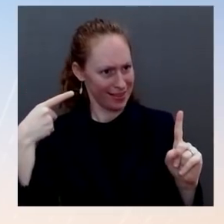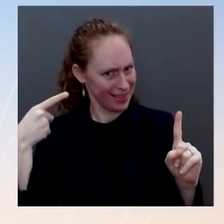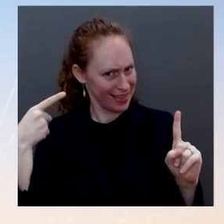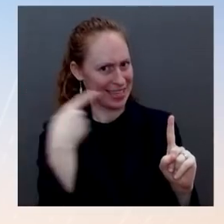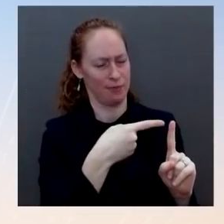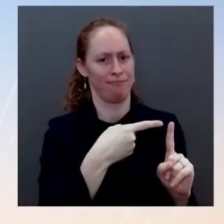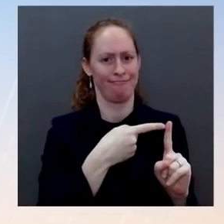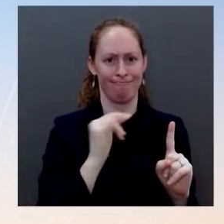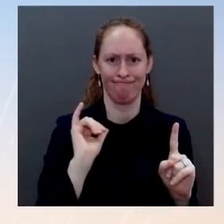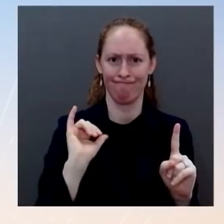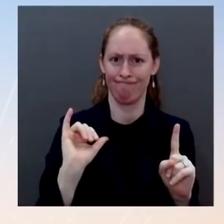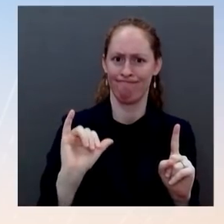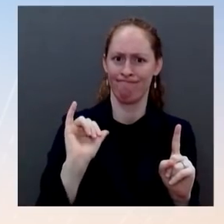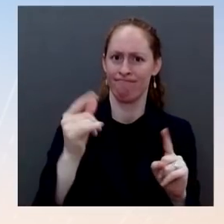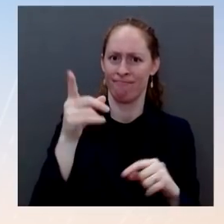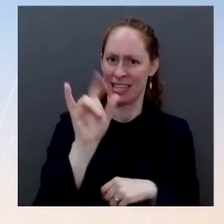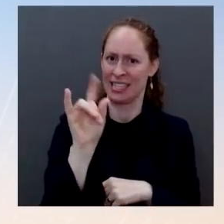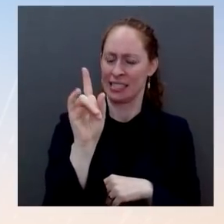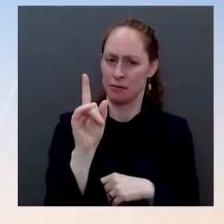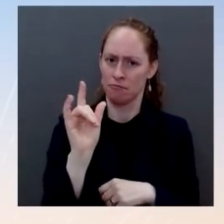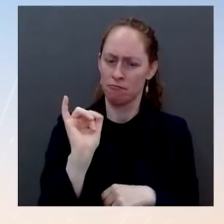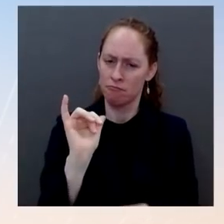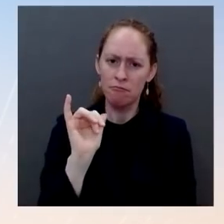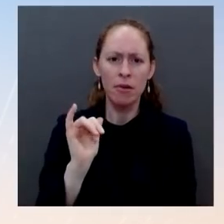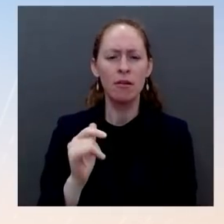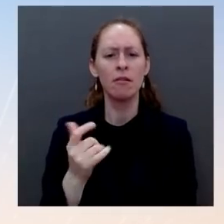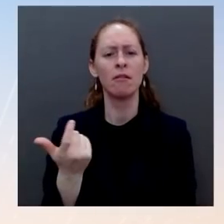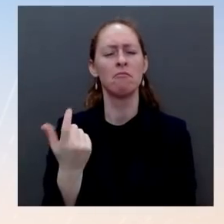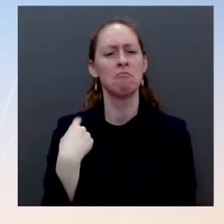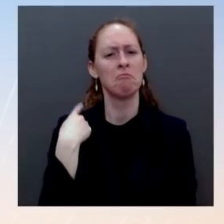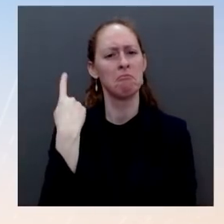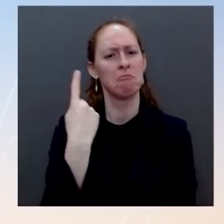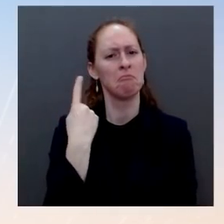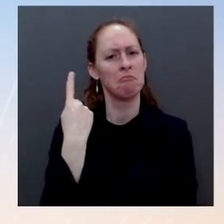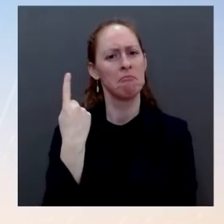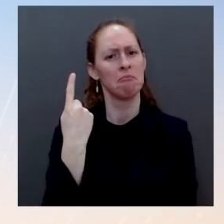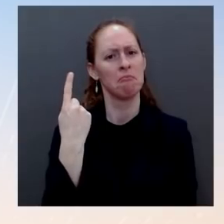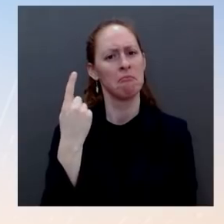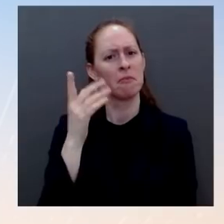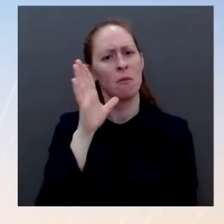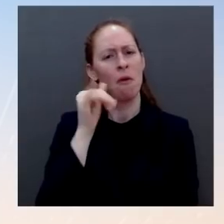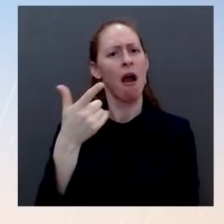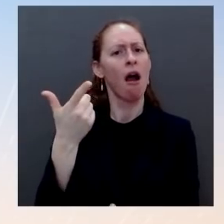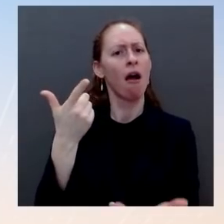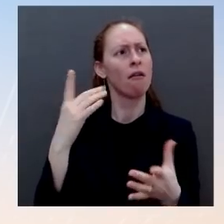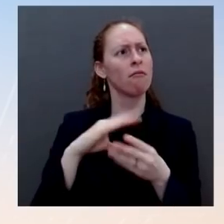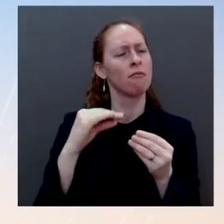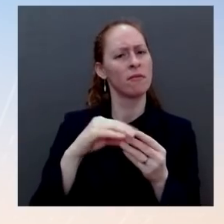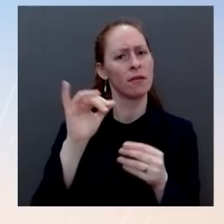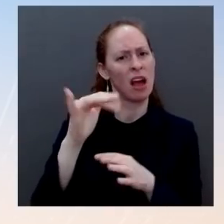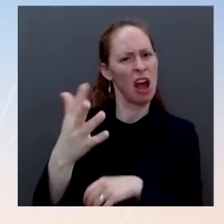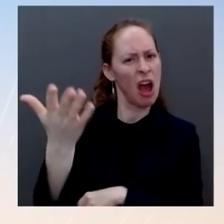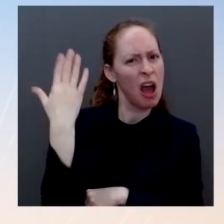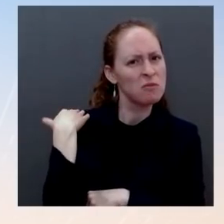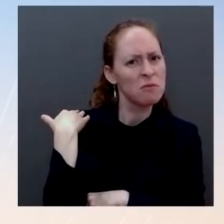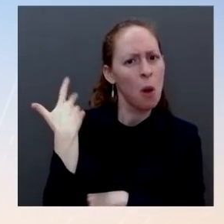six months ago, a month after the insurrection, or whatever. And also, since we are barreling toward an election this year,